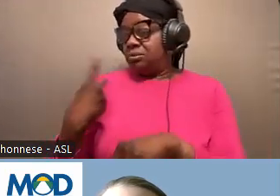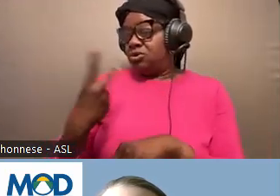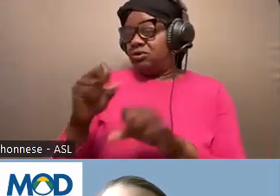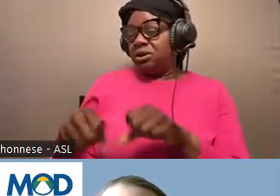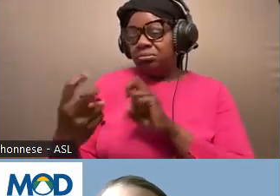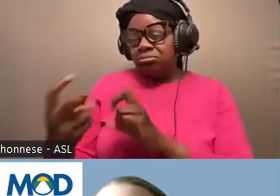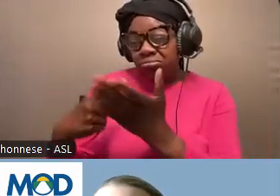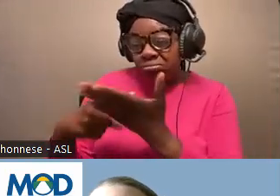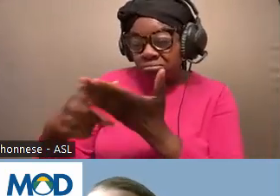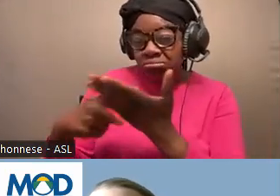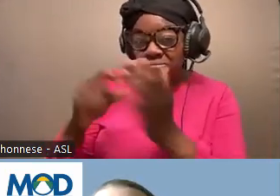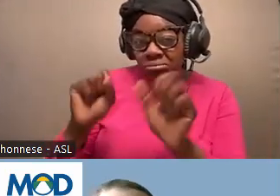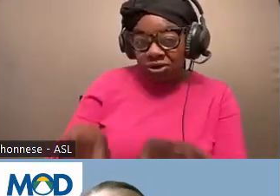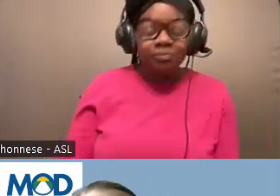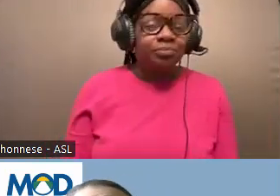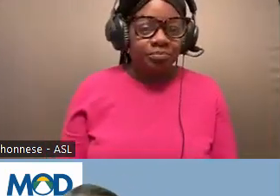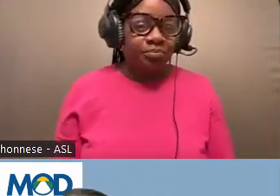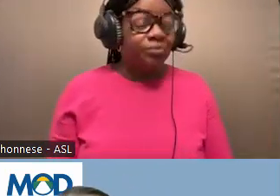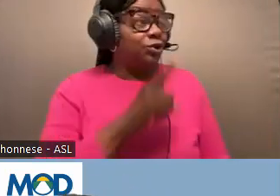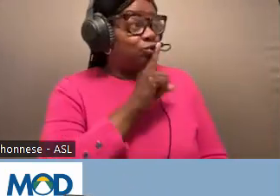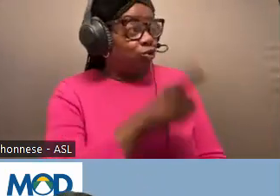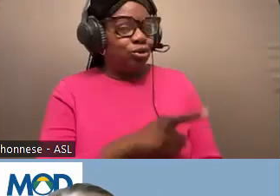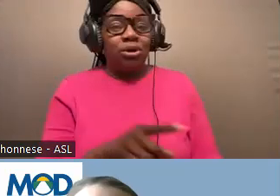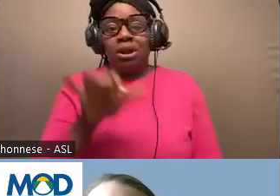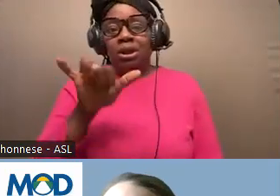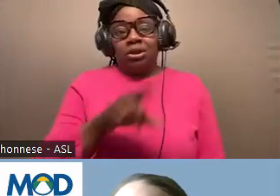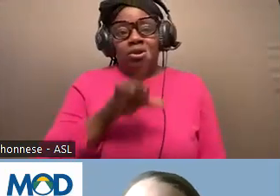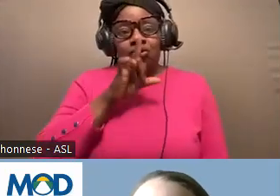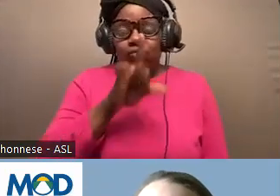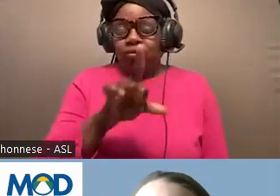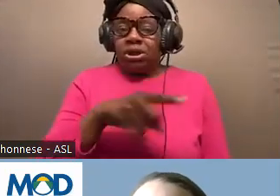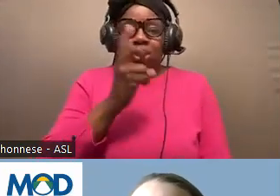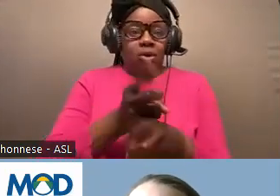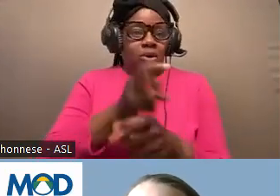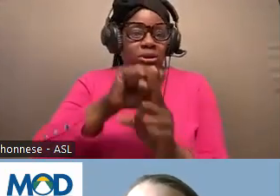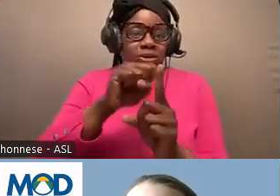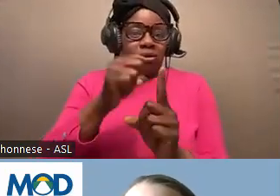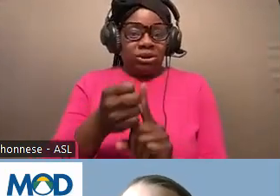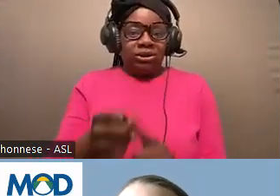Those are really, really hard. And I think that's when you start